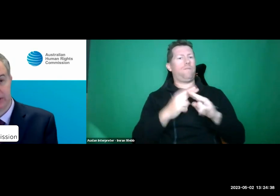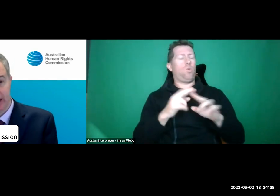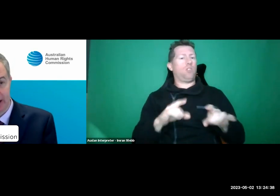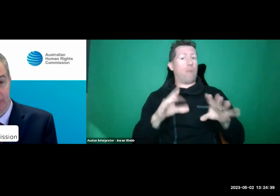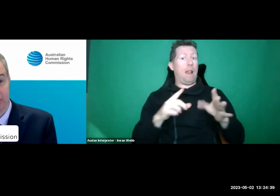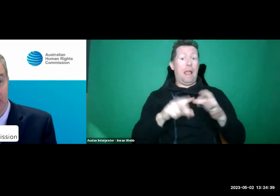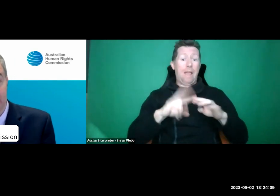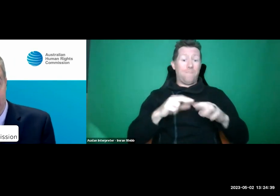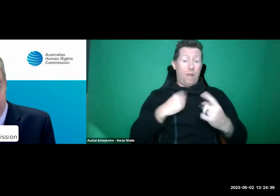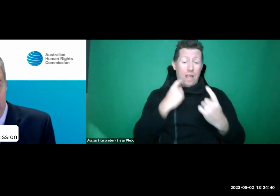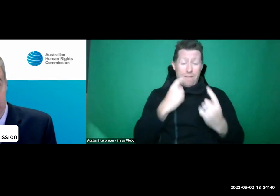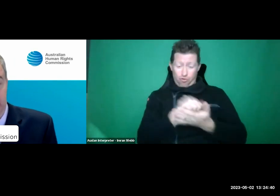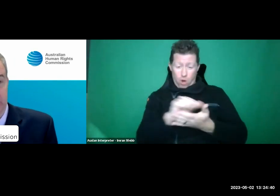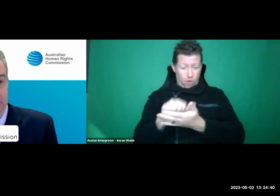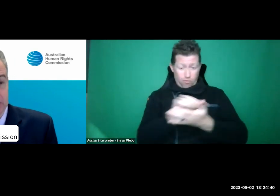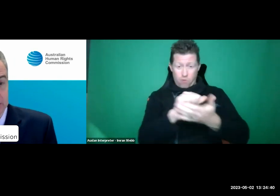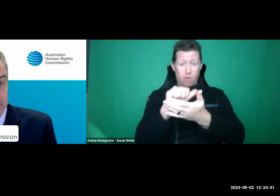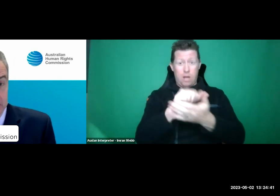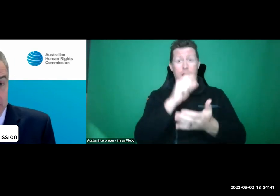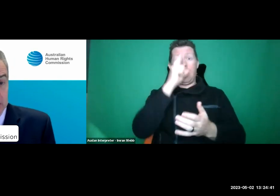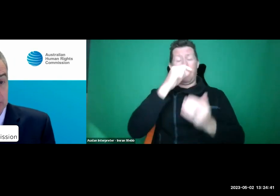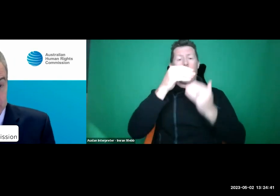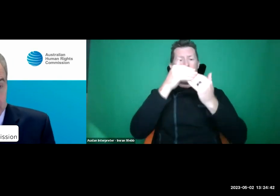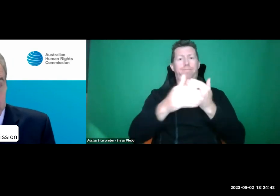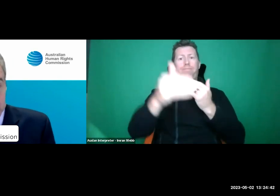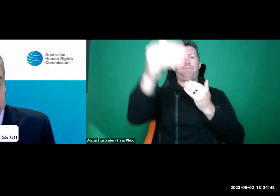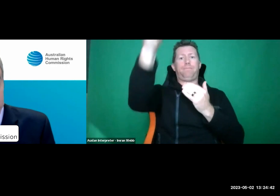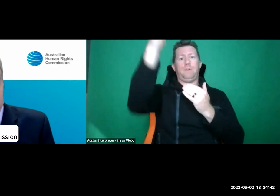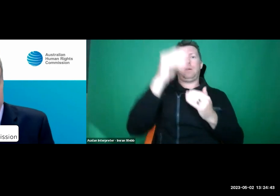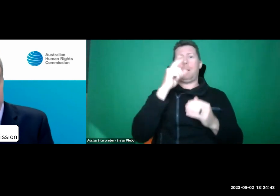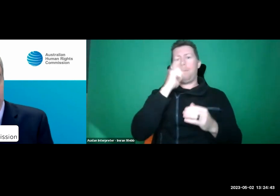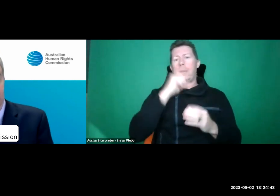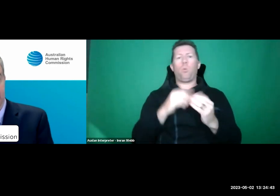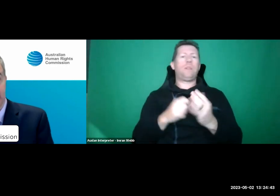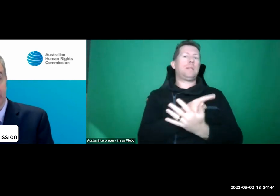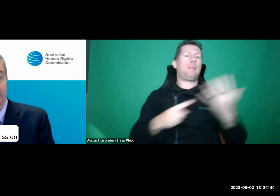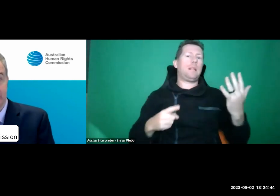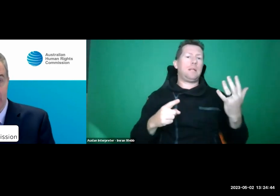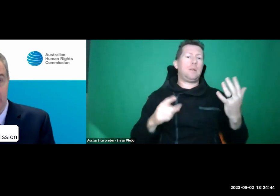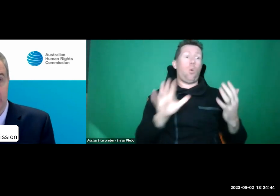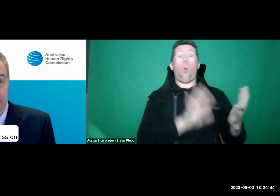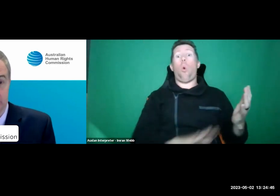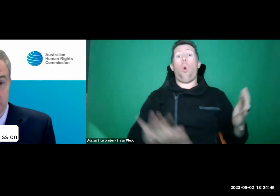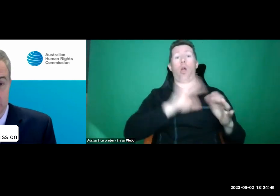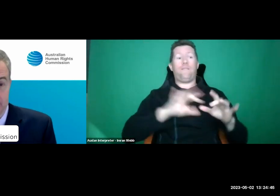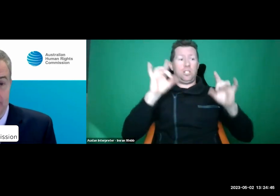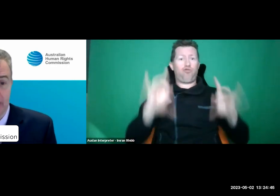can have profound implications for people with disability throughout Australia now and in the future.